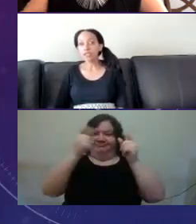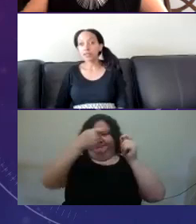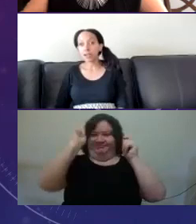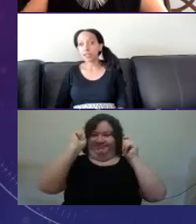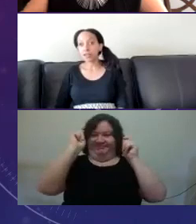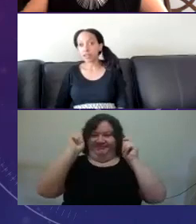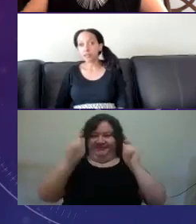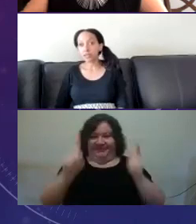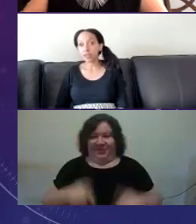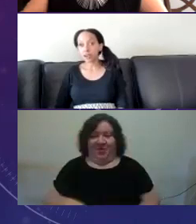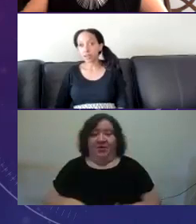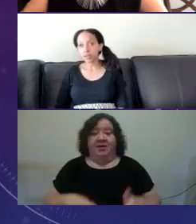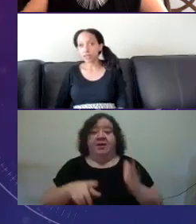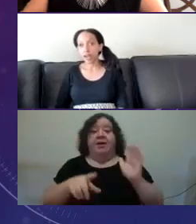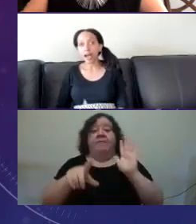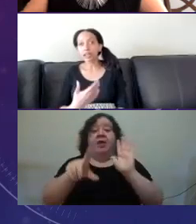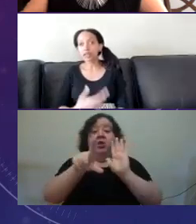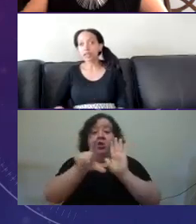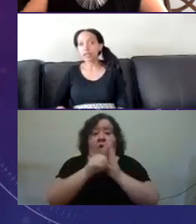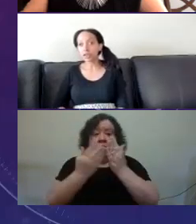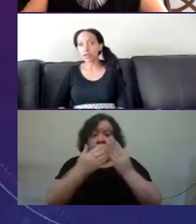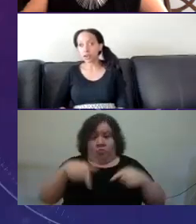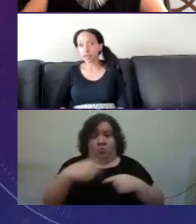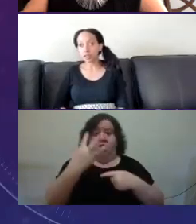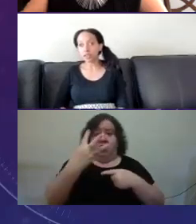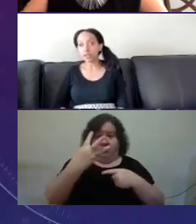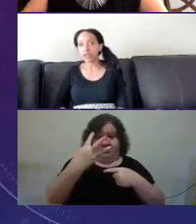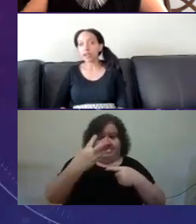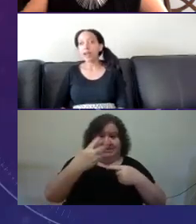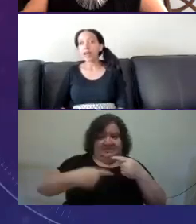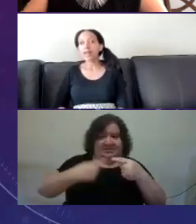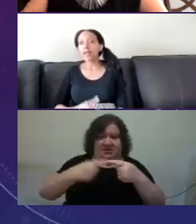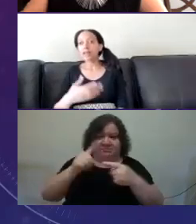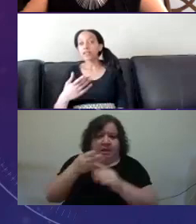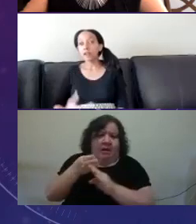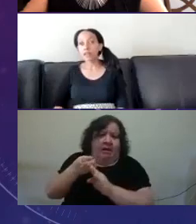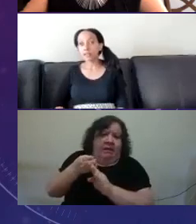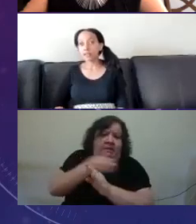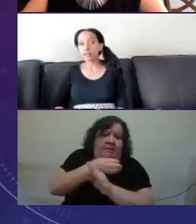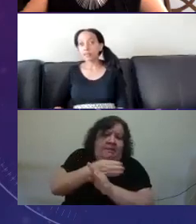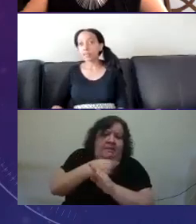undergraduate college at Lewis and Clark College and then Law School was at